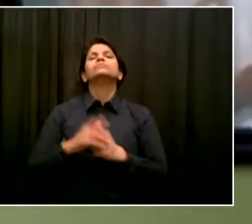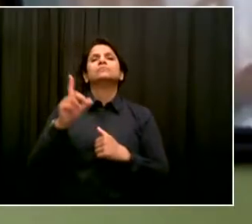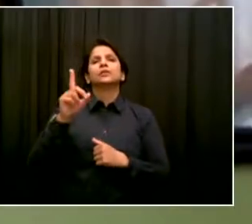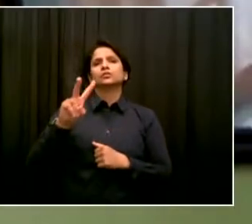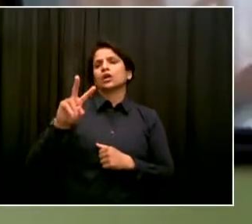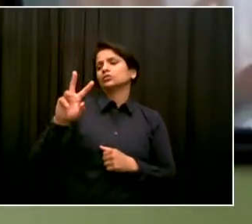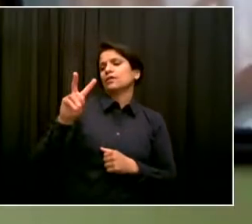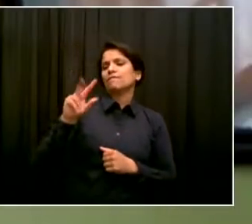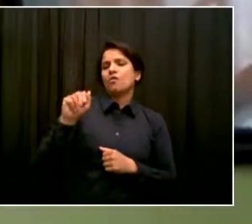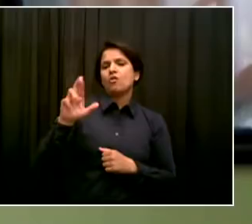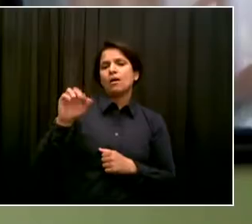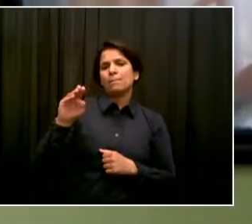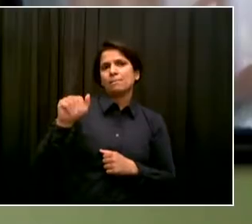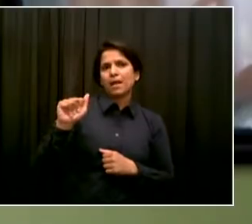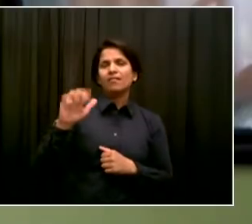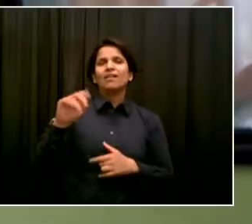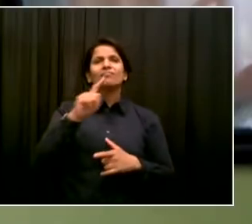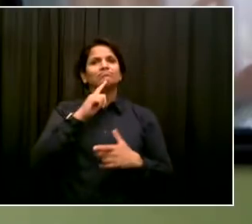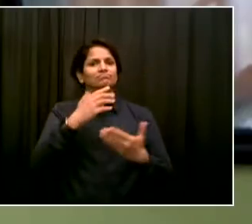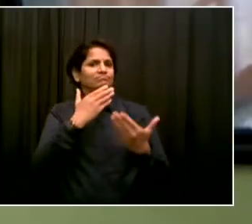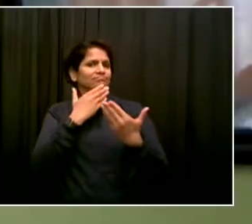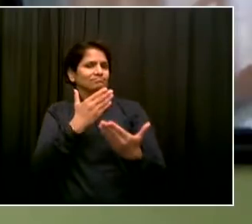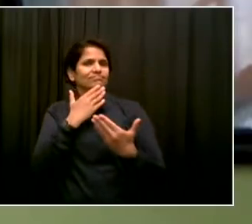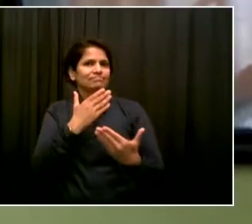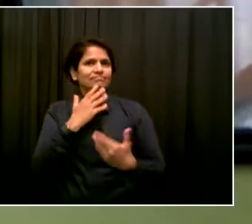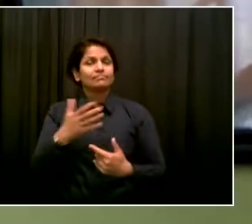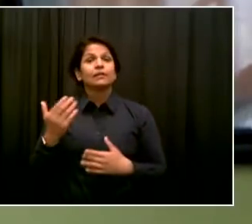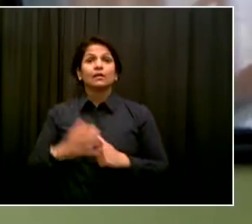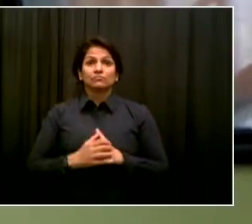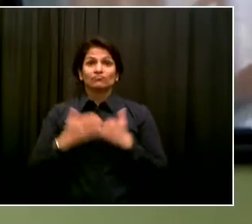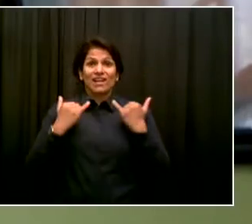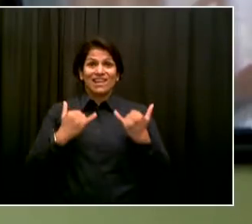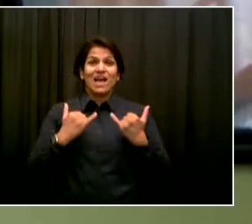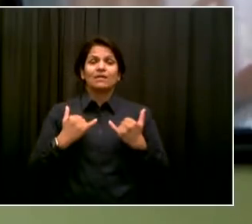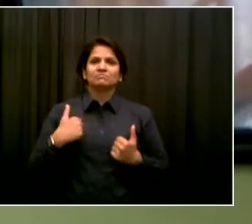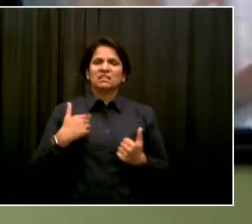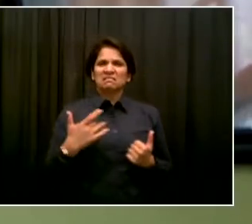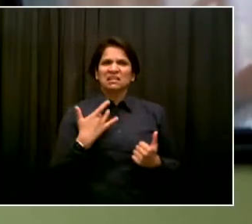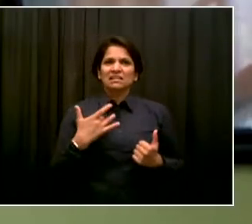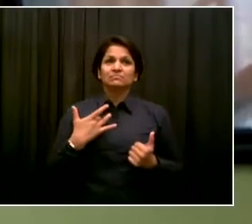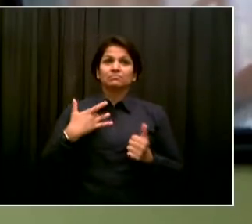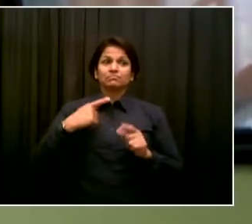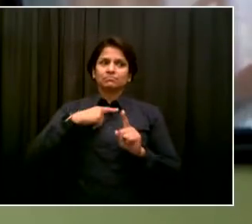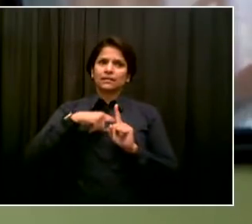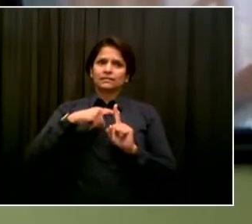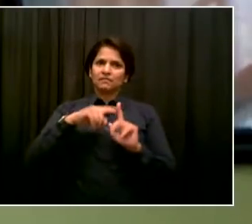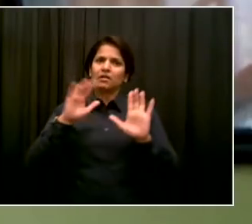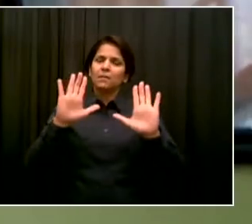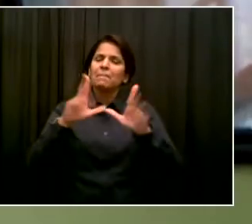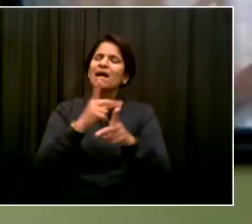MAKER. DR. VARMA, YOU WANT TO ADD? YEAH, THANK YOU, JAMES FOR THE QUESTION AND I WILL SAY THAT